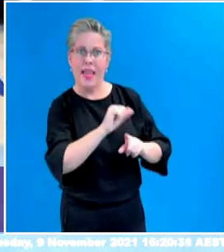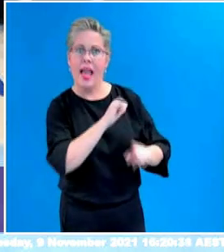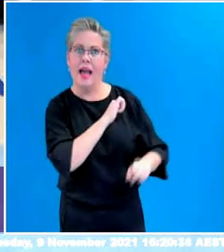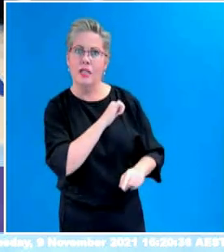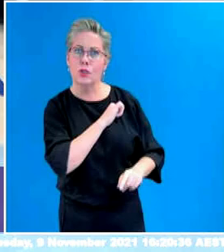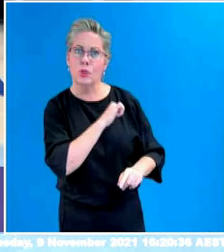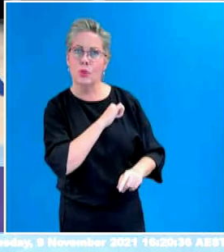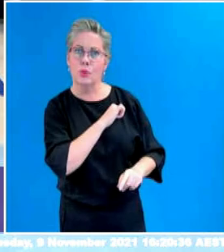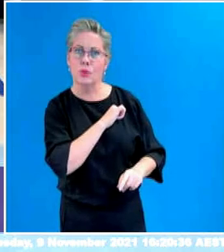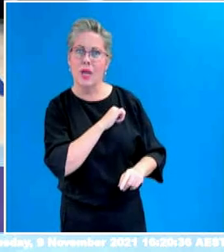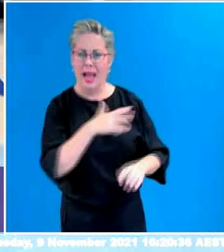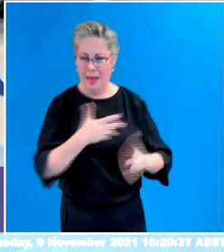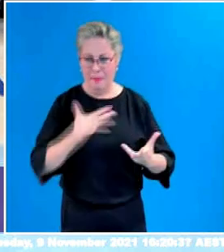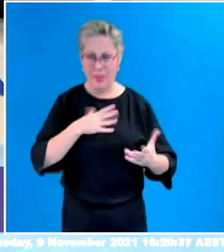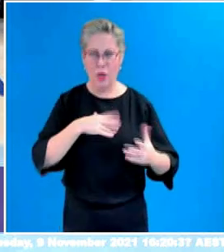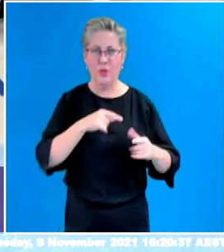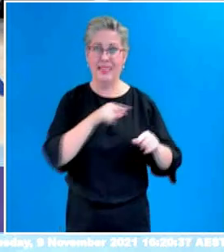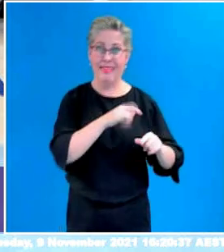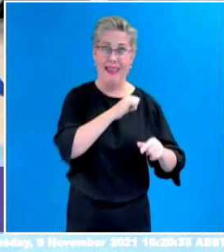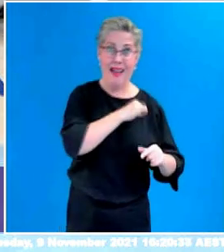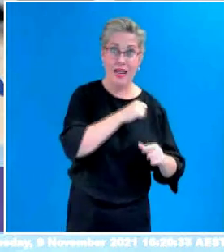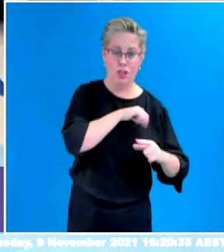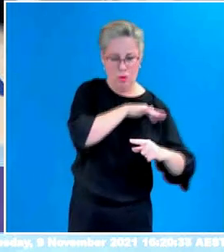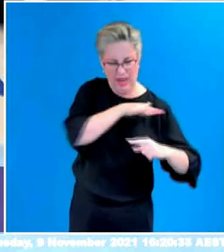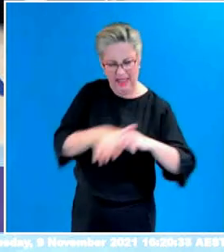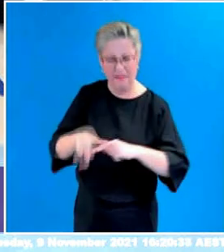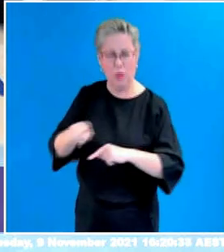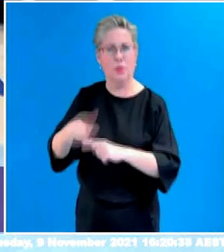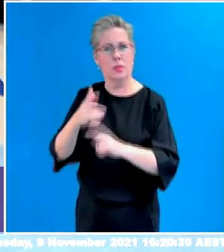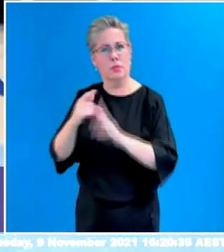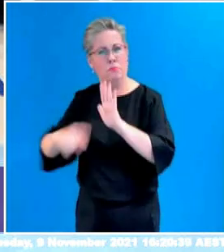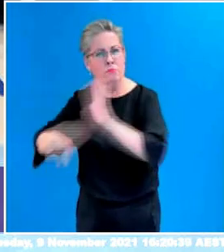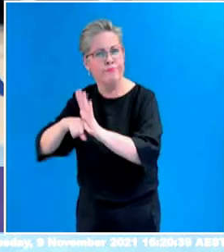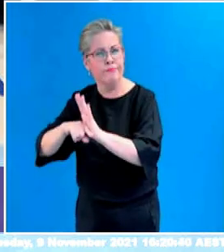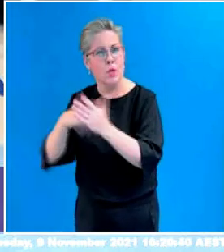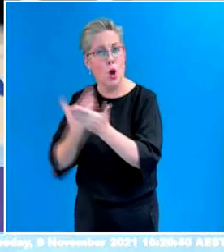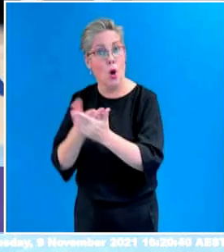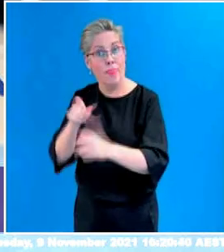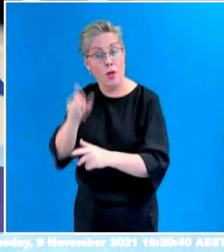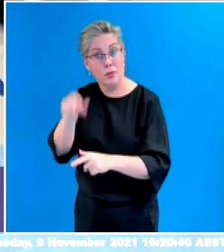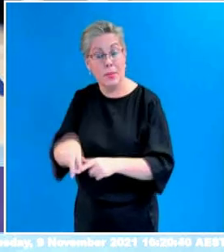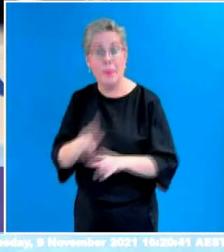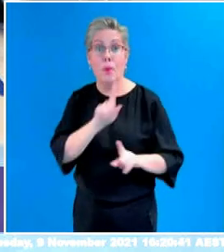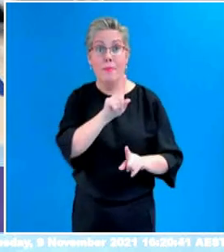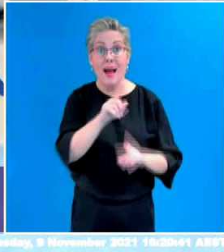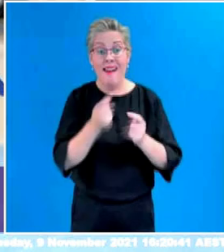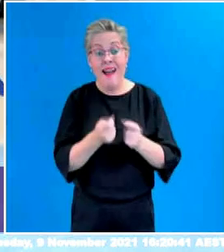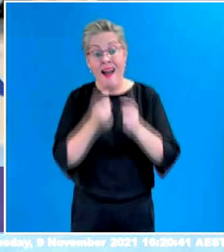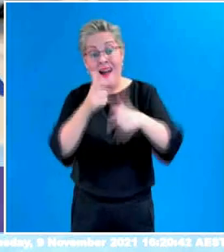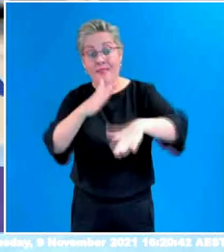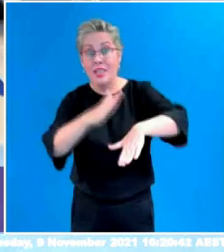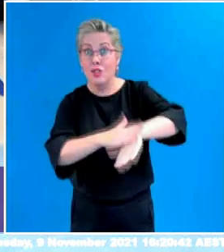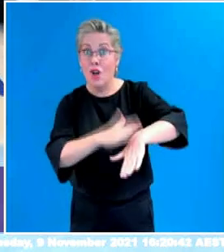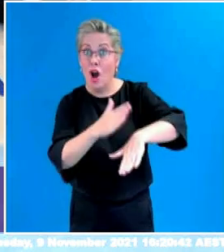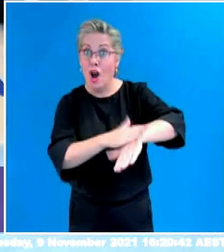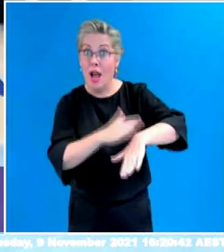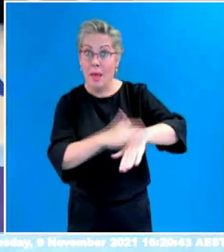As attitudes shift and change, you might say that that is an area we don't need to focus on strongly because that right is more easily enjoyed.